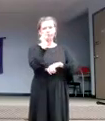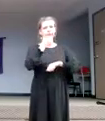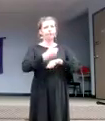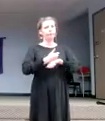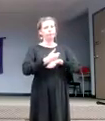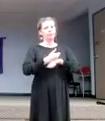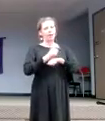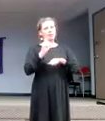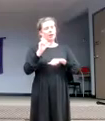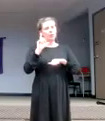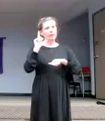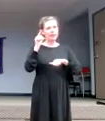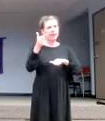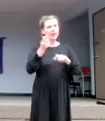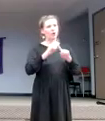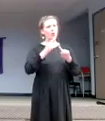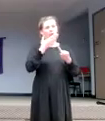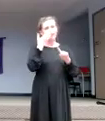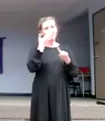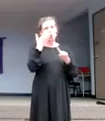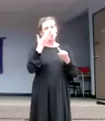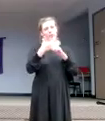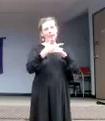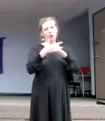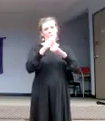further setback, but also we have odor scrubber technology and things like that. It should